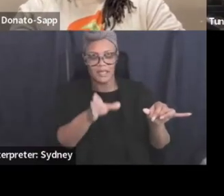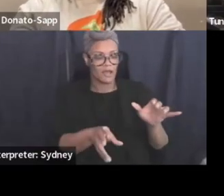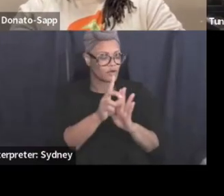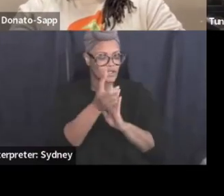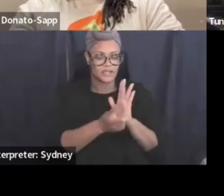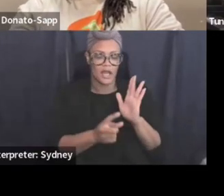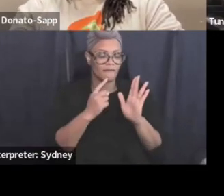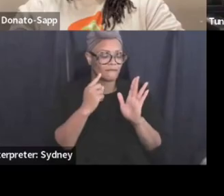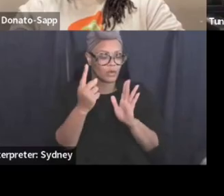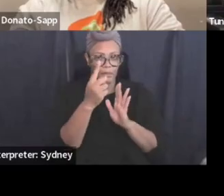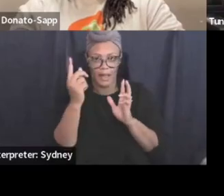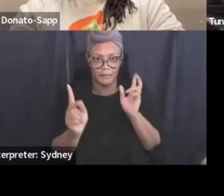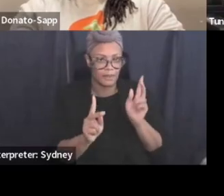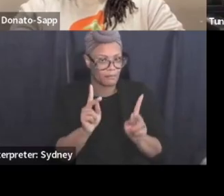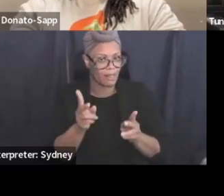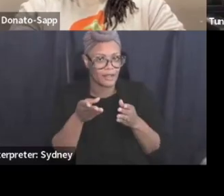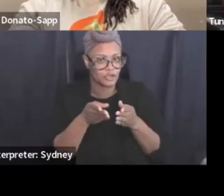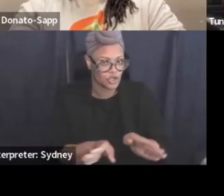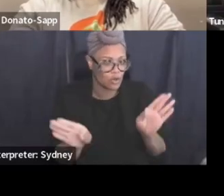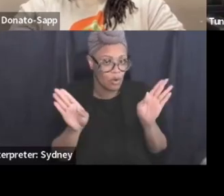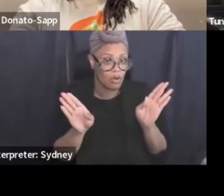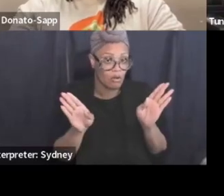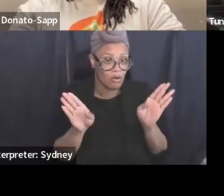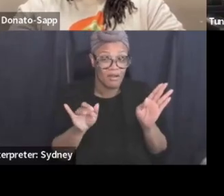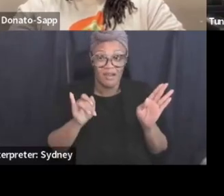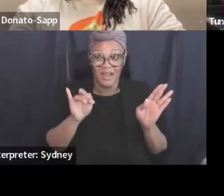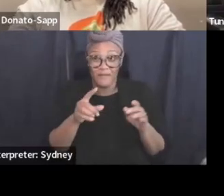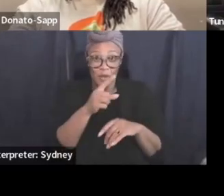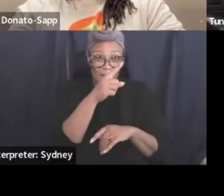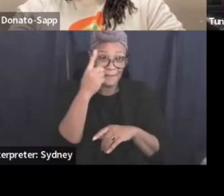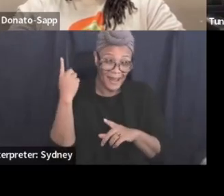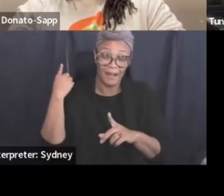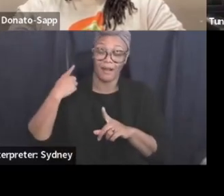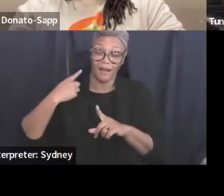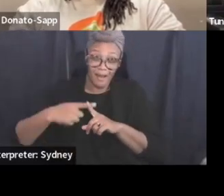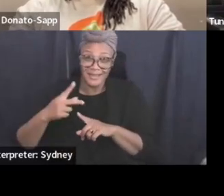Absolutely not. So I just want to make sure that we're on the same page that none of us are free